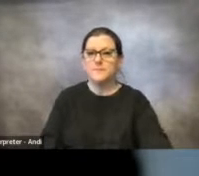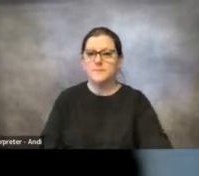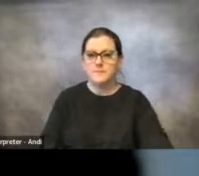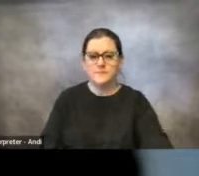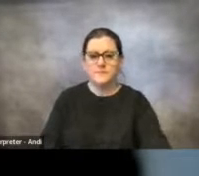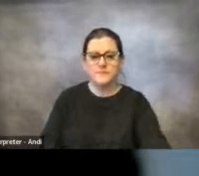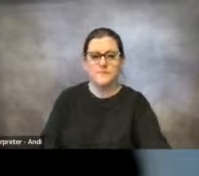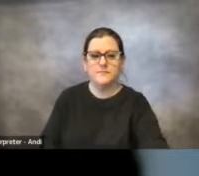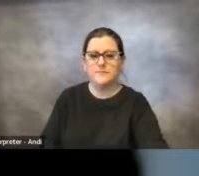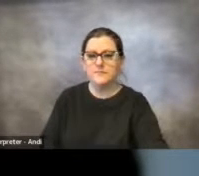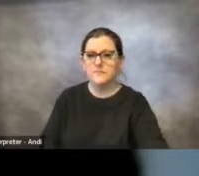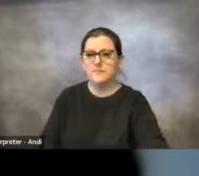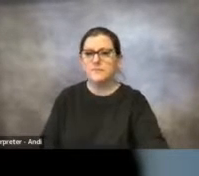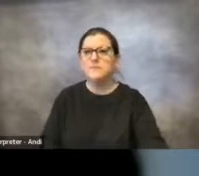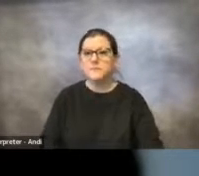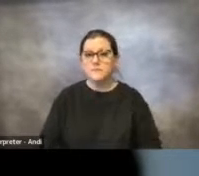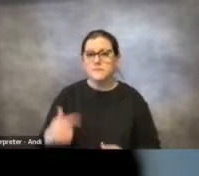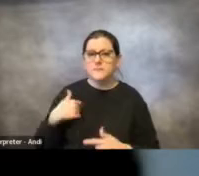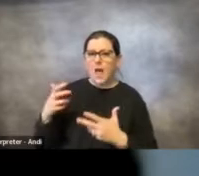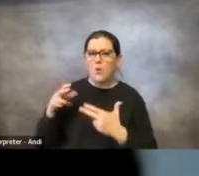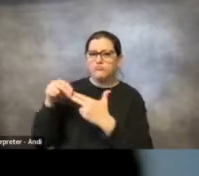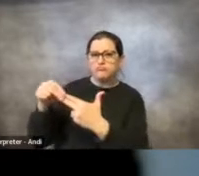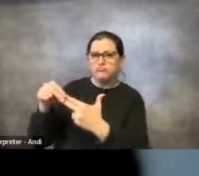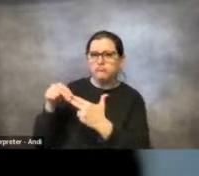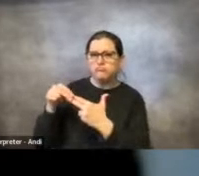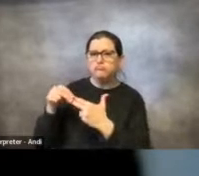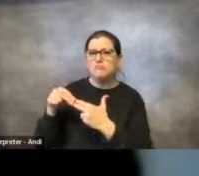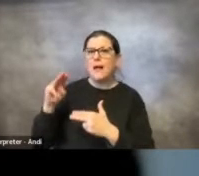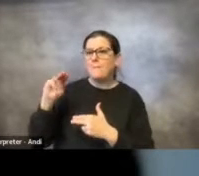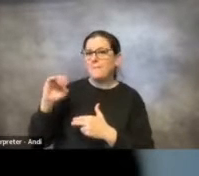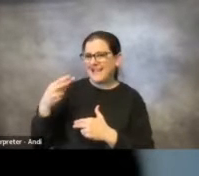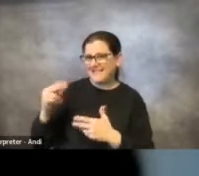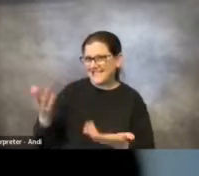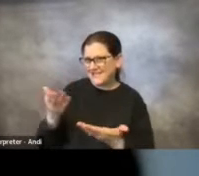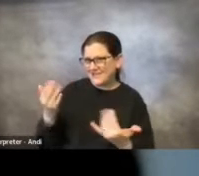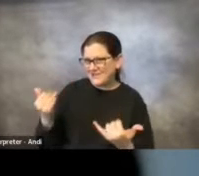Judy Dettmer: Data I wanted to jump in, Megan is on now. Awesome. I'm glad to see that.